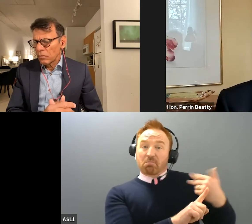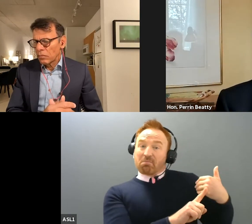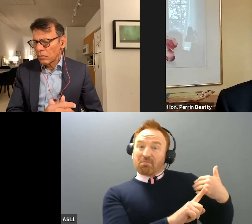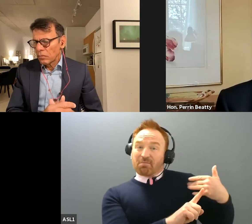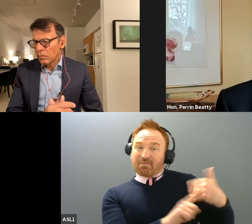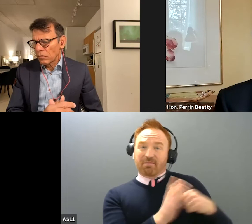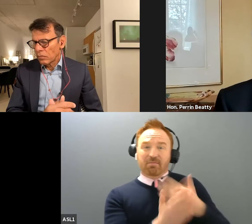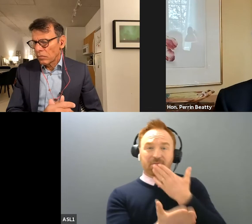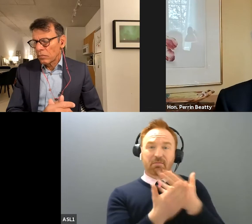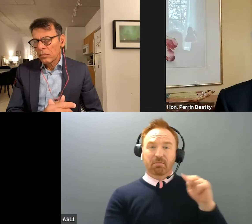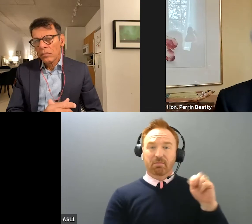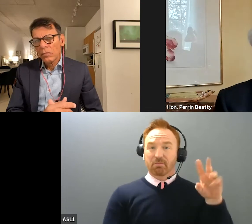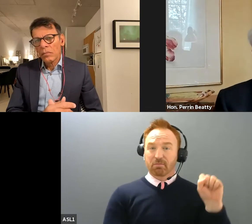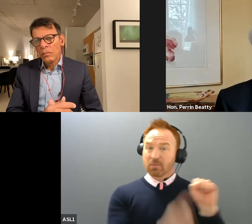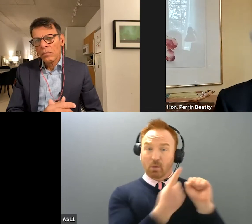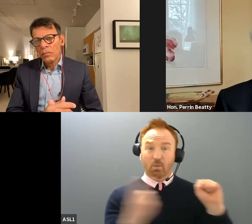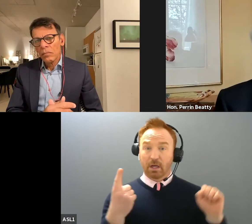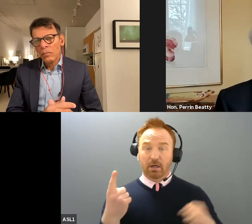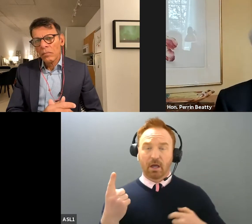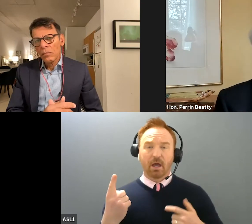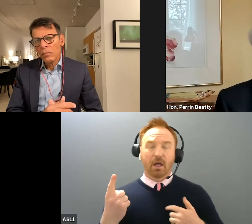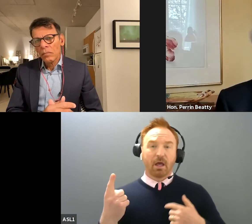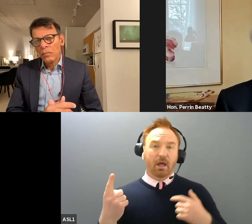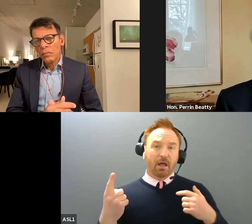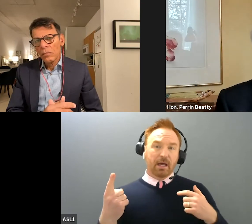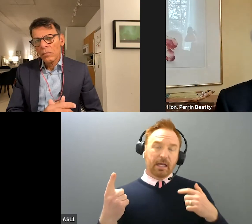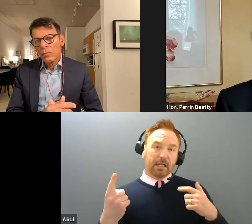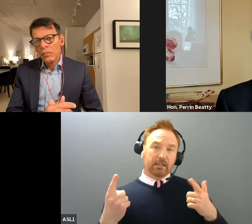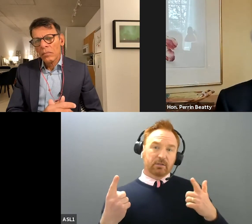be that I'm certainly seeing when I talk to members of the business community,